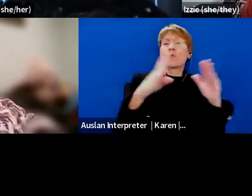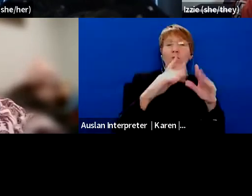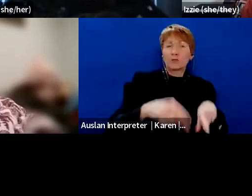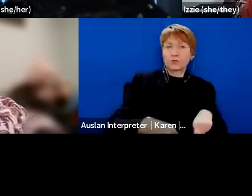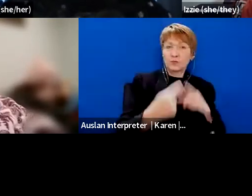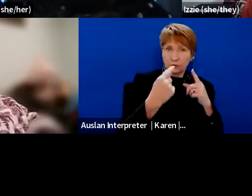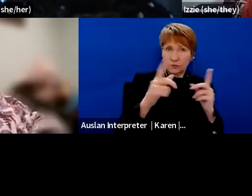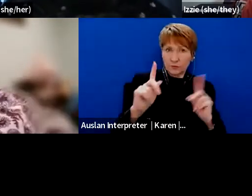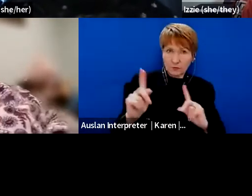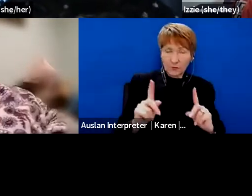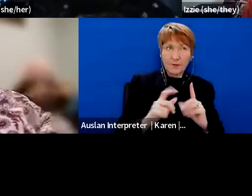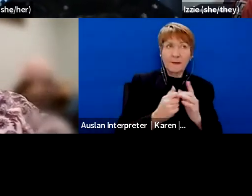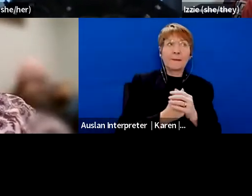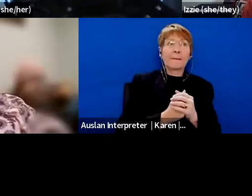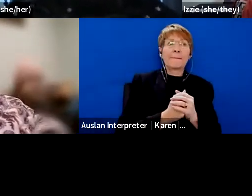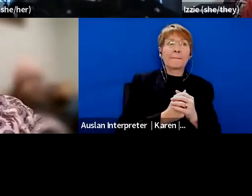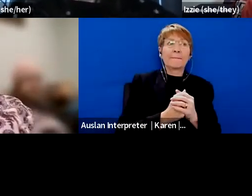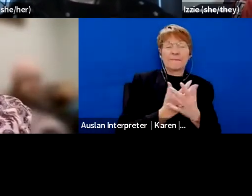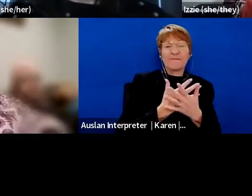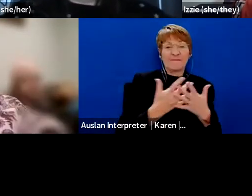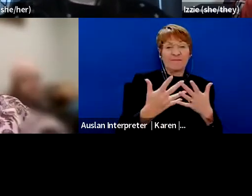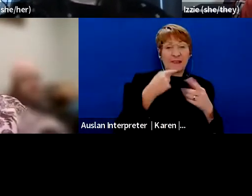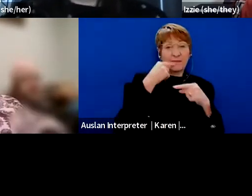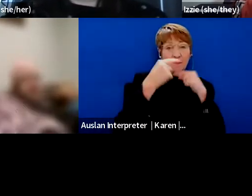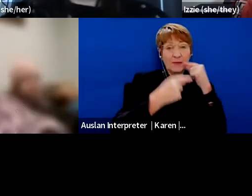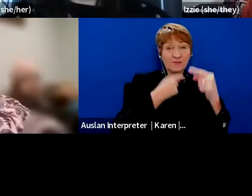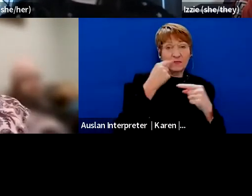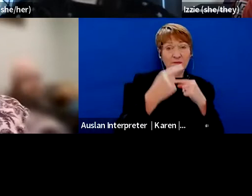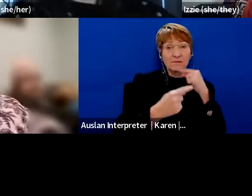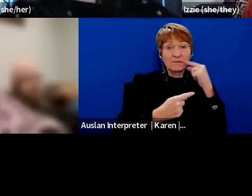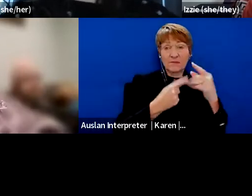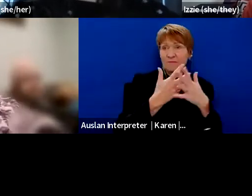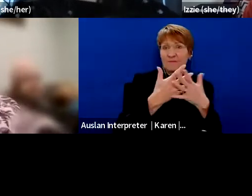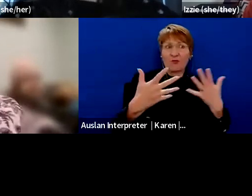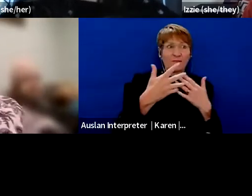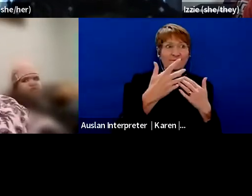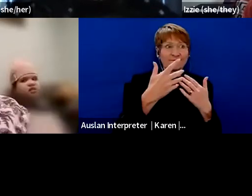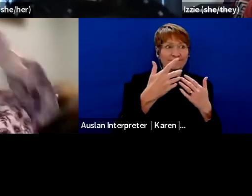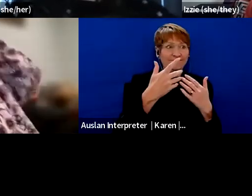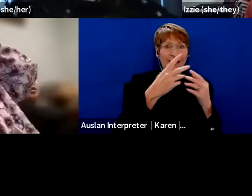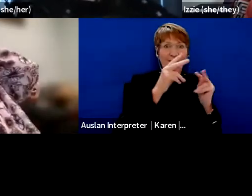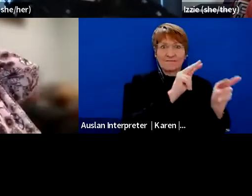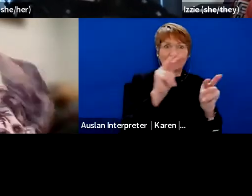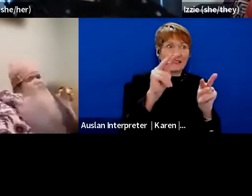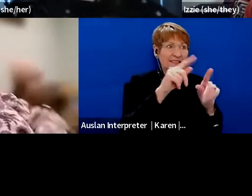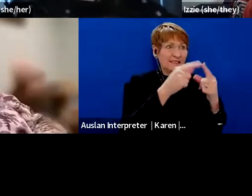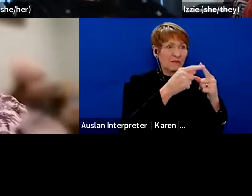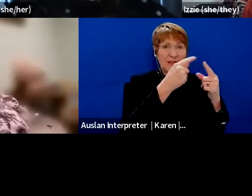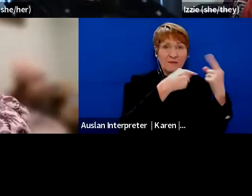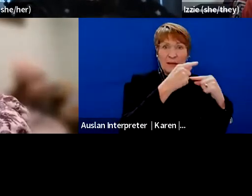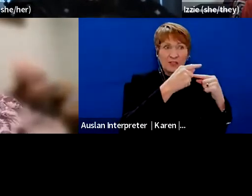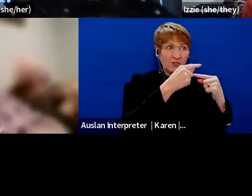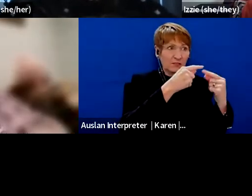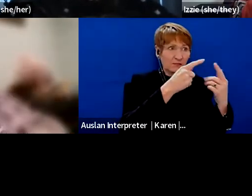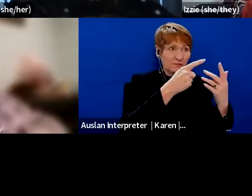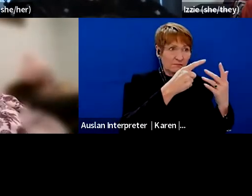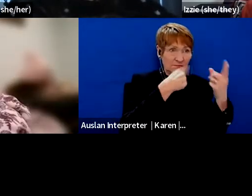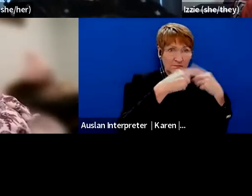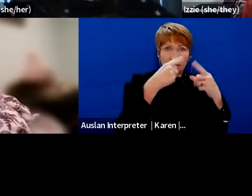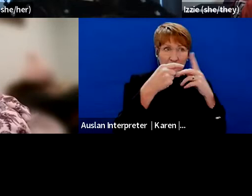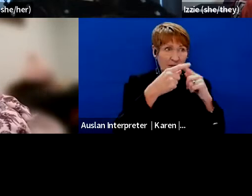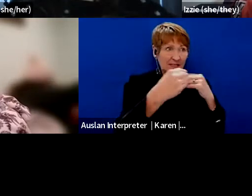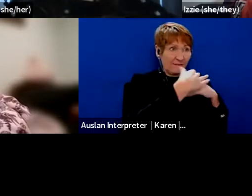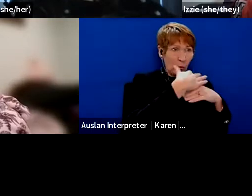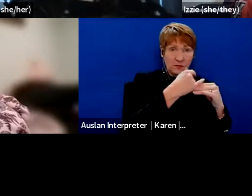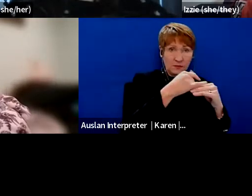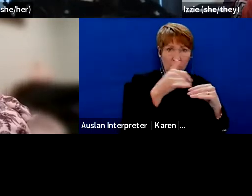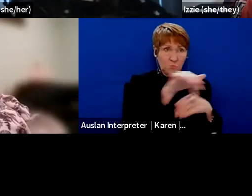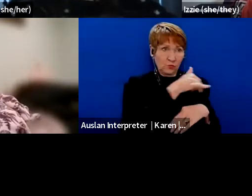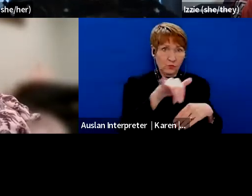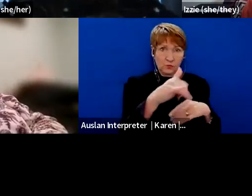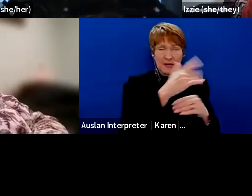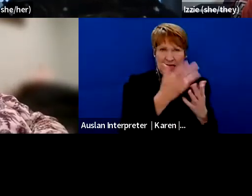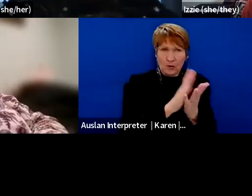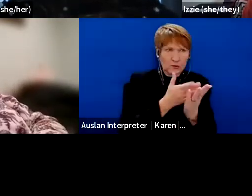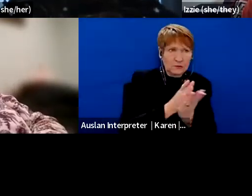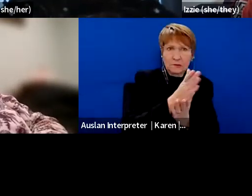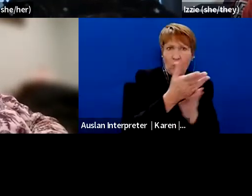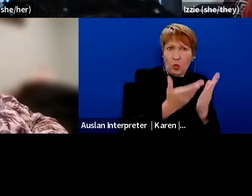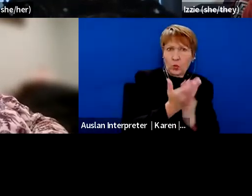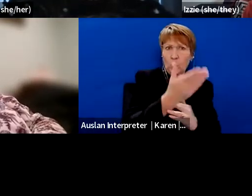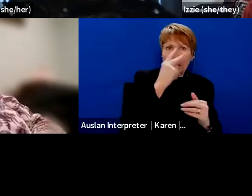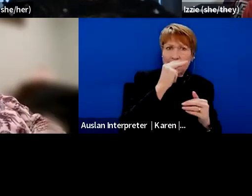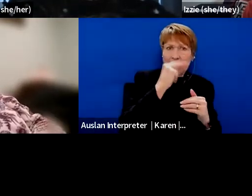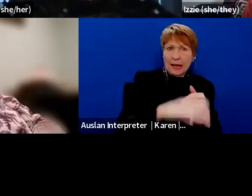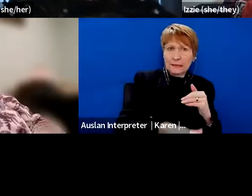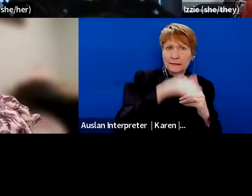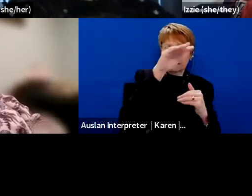So one of the challenges is that there is a lot of information and influences out there, so it can be really easy to be overwhelmed and at the same time have a vast array of inputs to help navigate the early years.